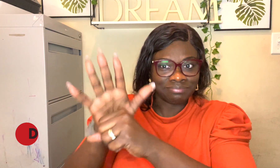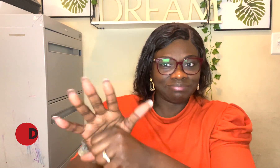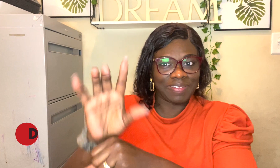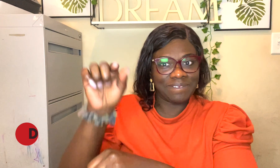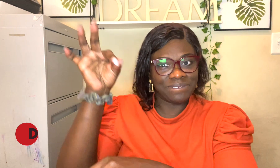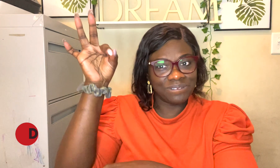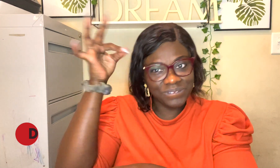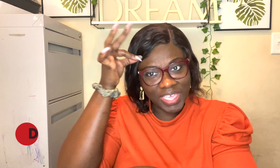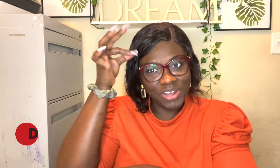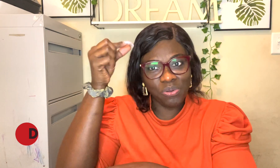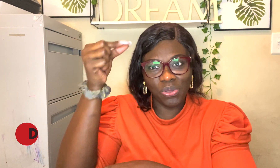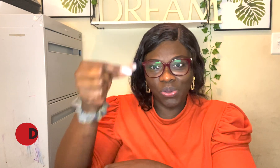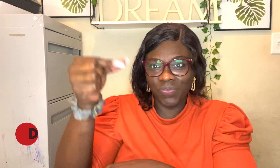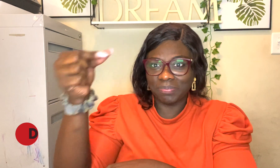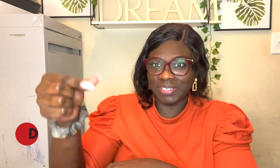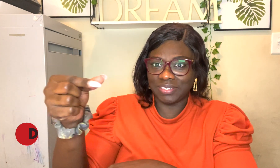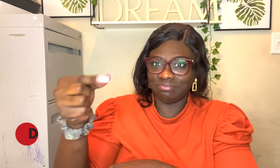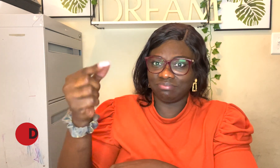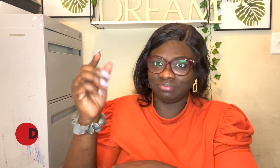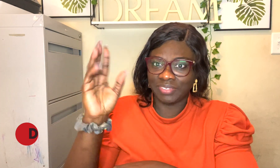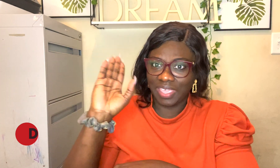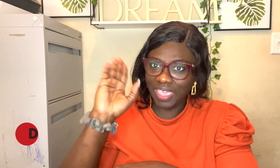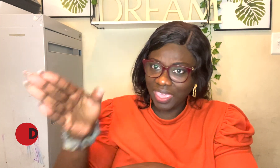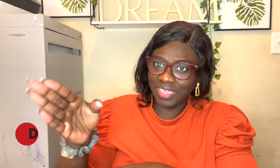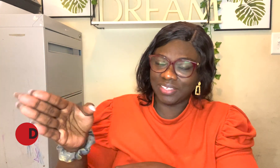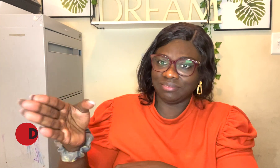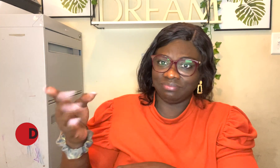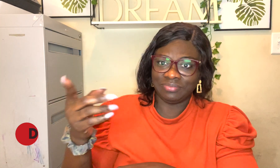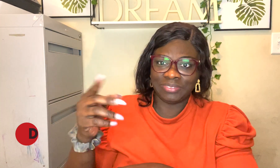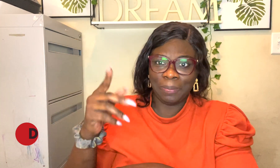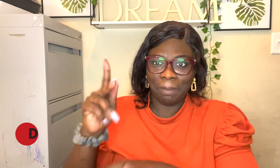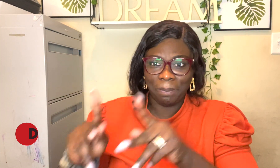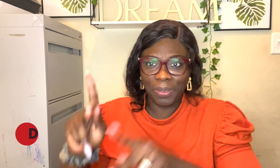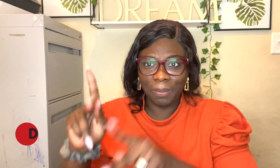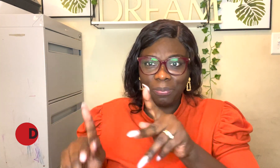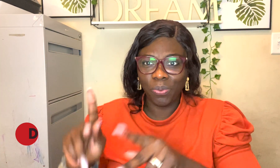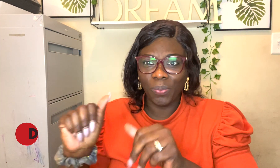to say Hey! People with Disabilities are still living in poverty.